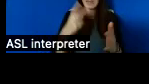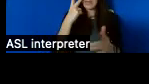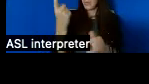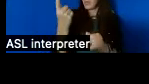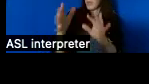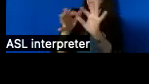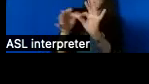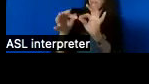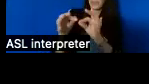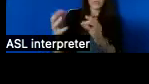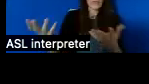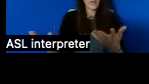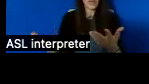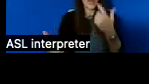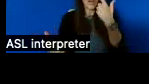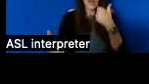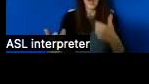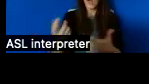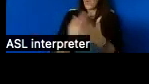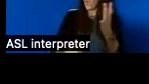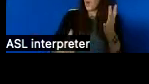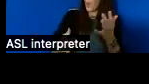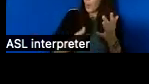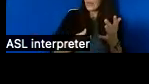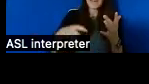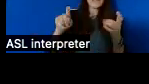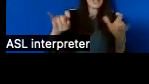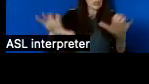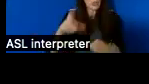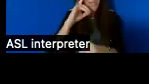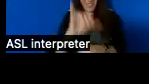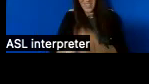you know what it takes to really do this and when we do special needs planning you have everything